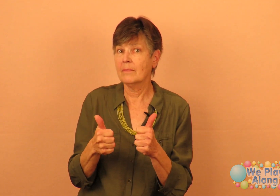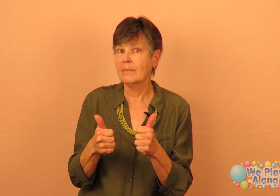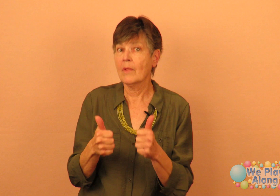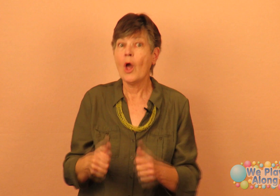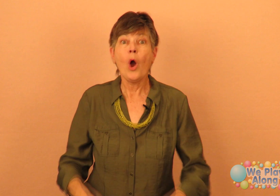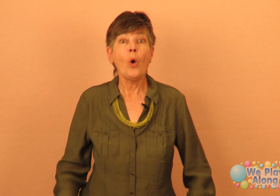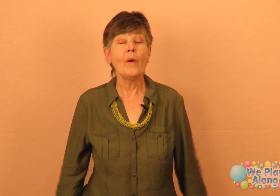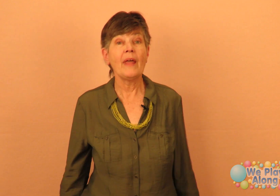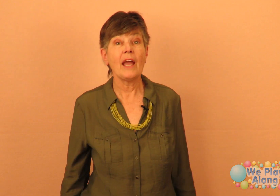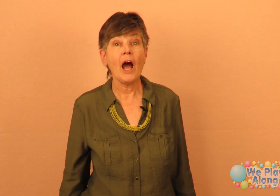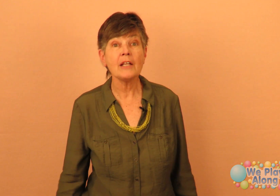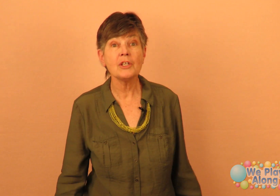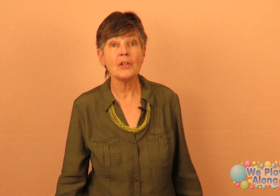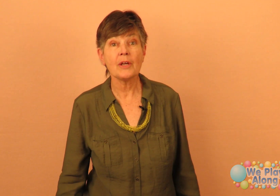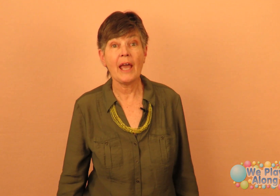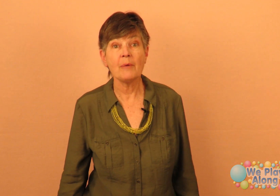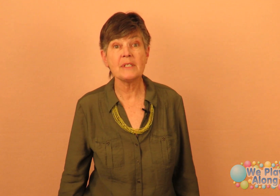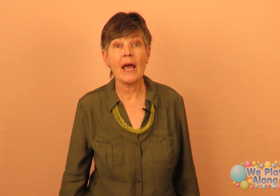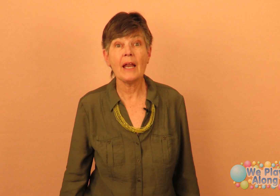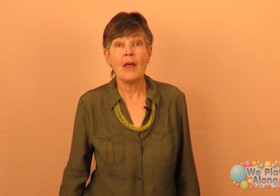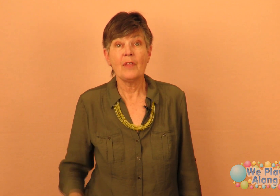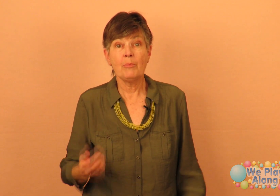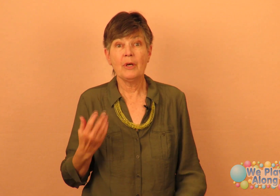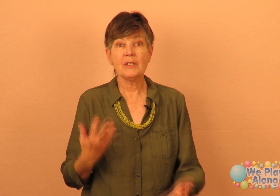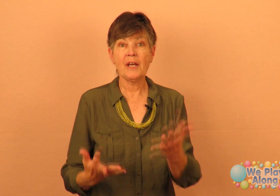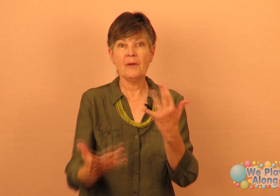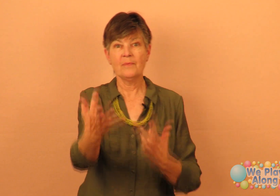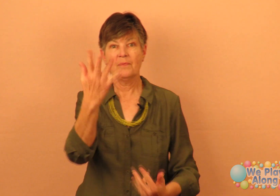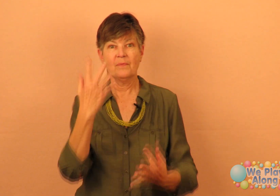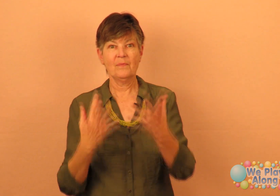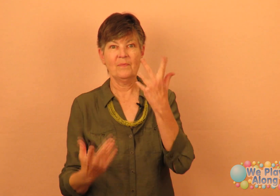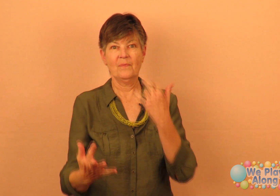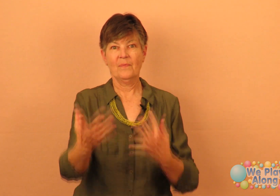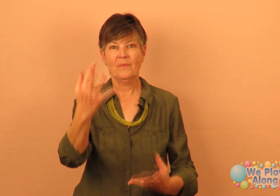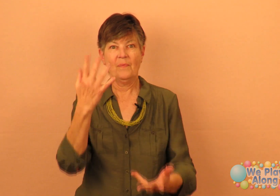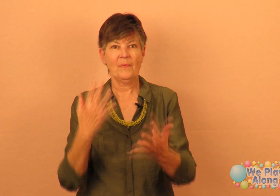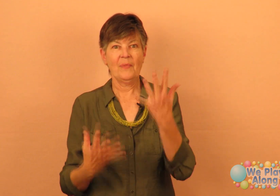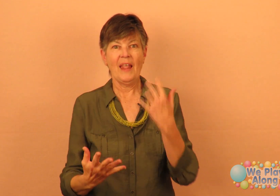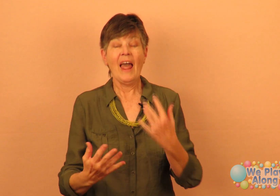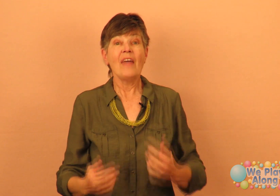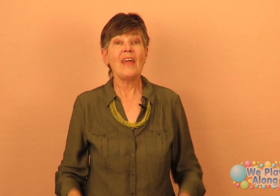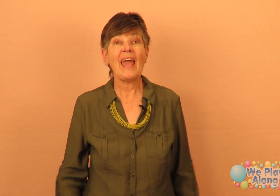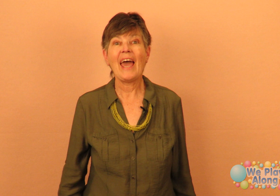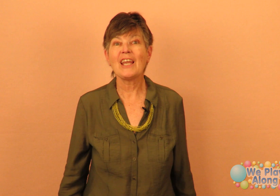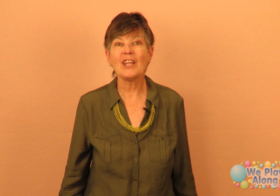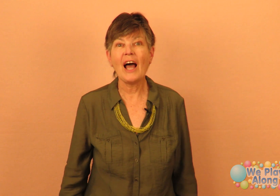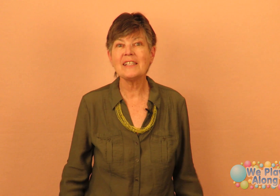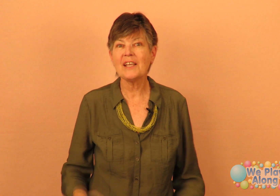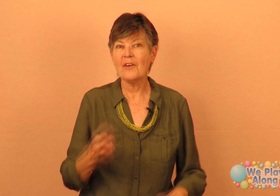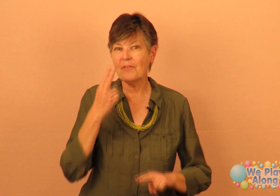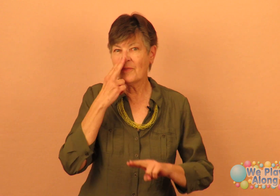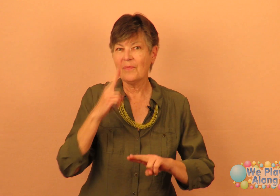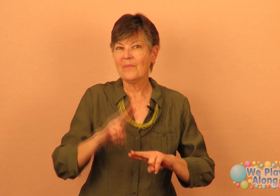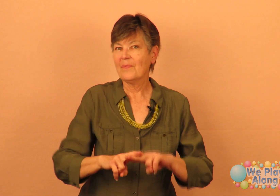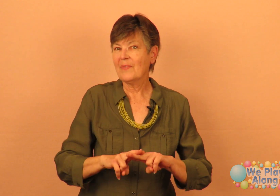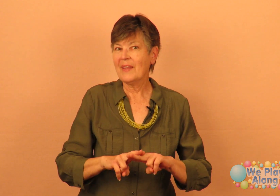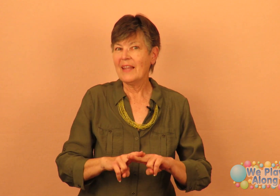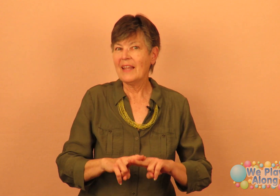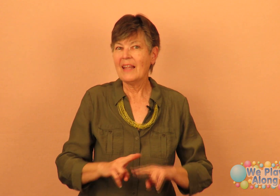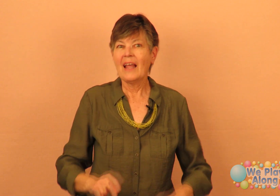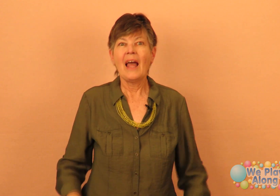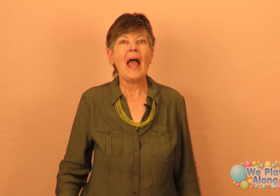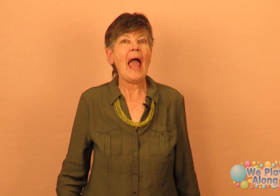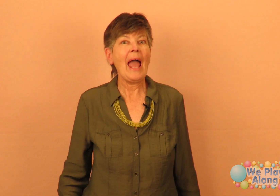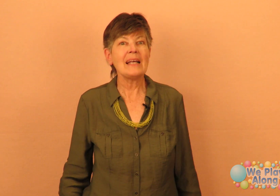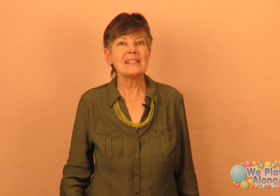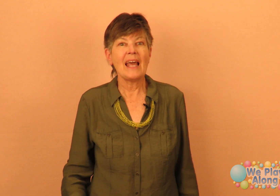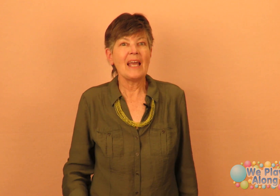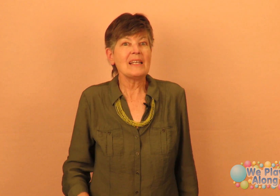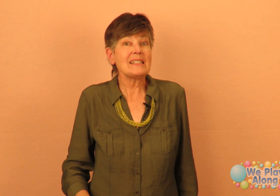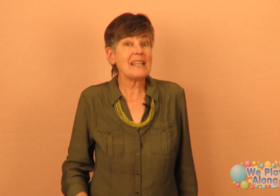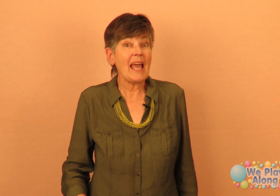when they got to their campsite they built up they had lots of as they sang